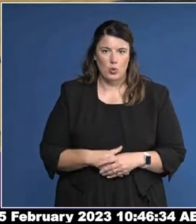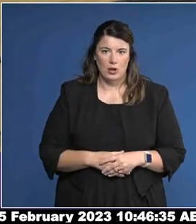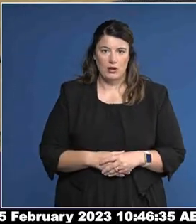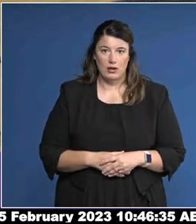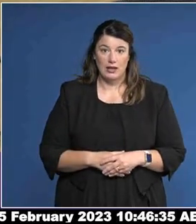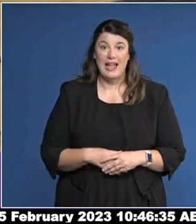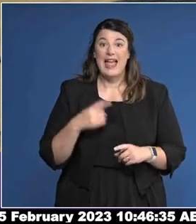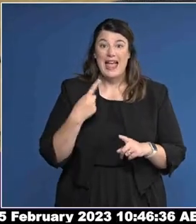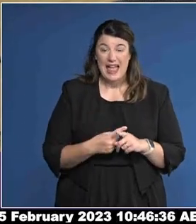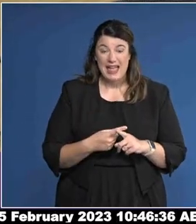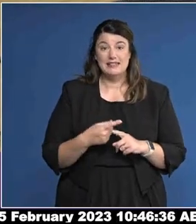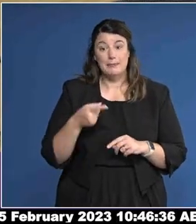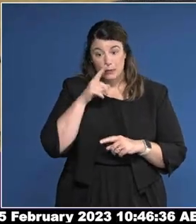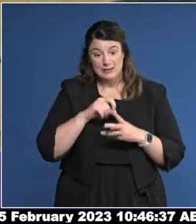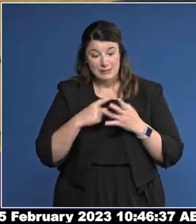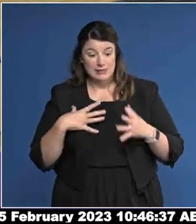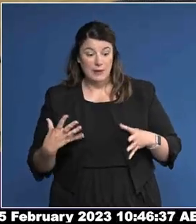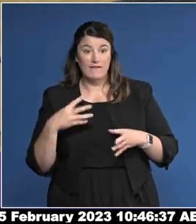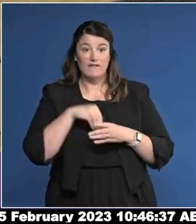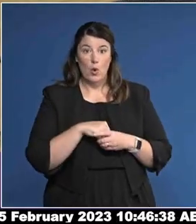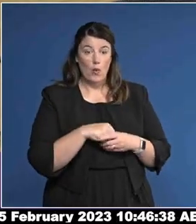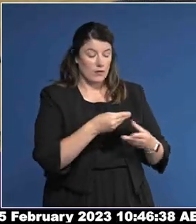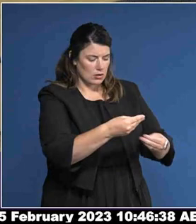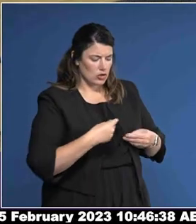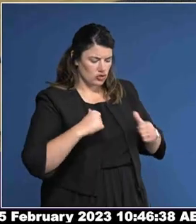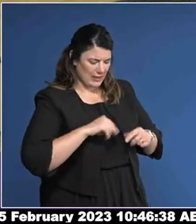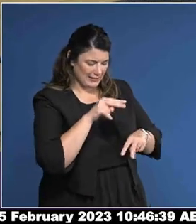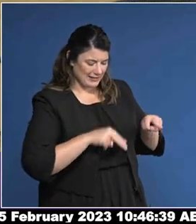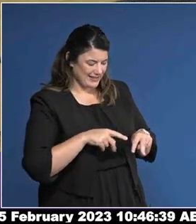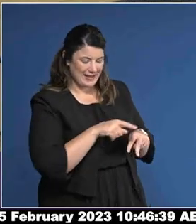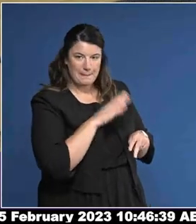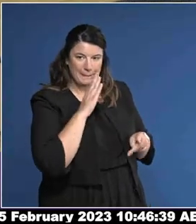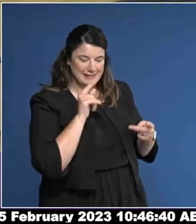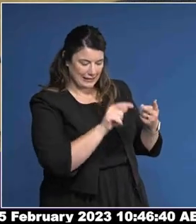I think the Royal Commission heard evidence from the mother of a young man with